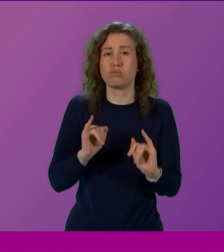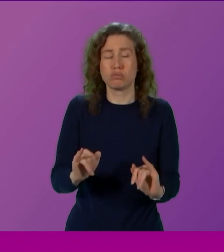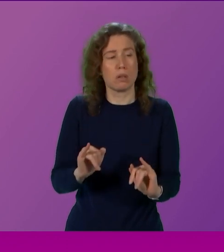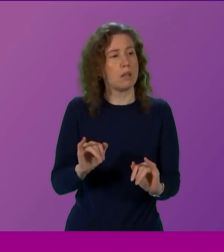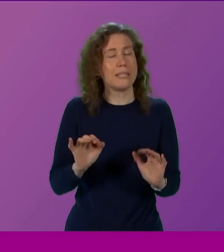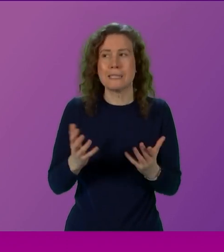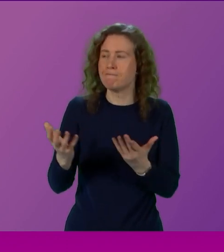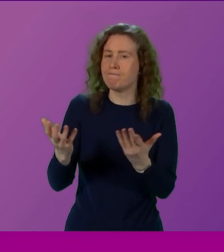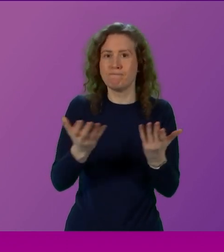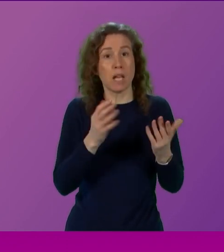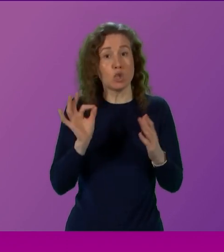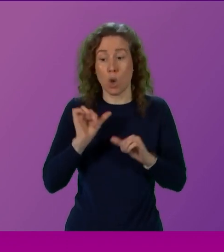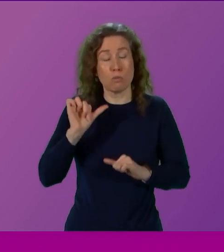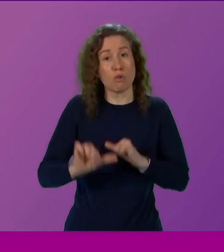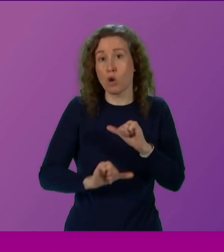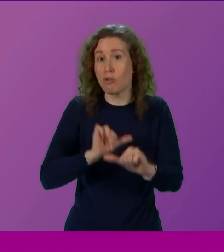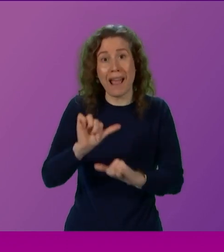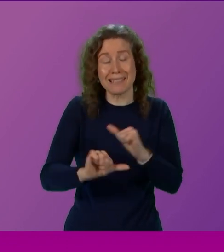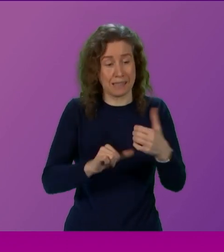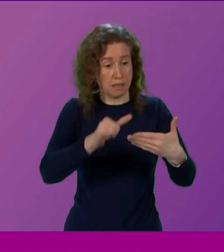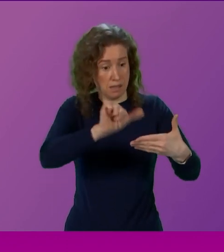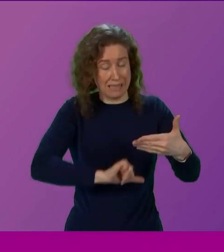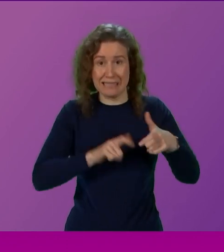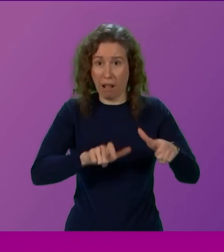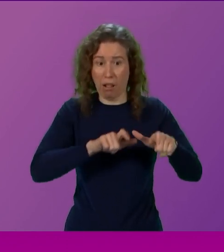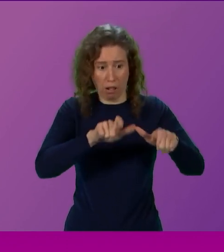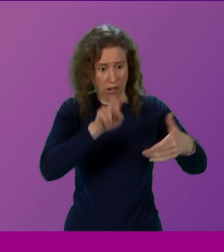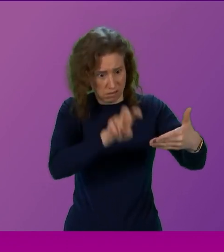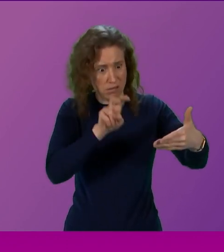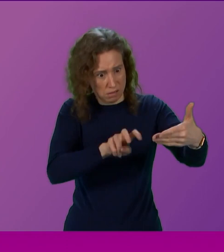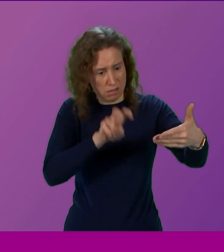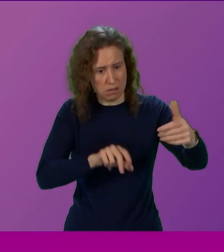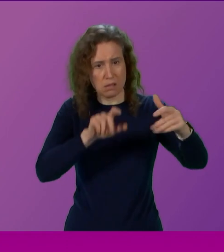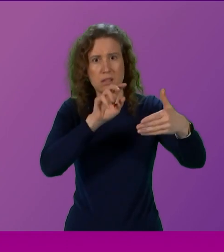meaningful progress has been made to reduce the number of people on waiting lists, as Kate Forbes